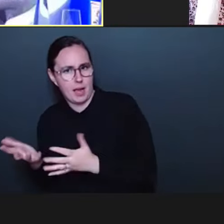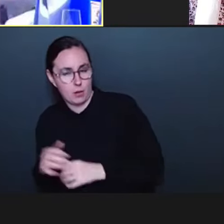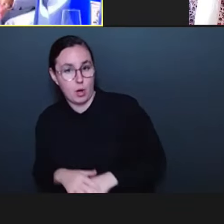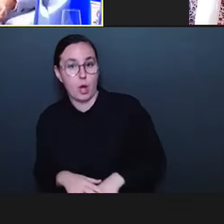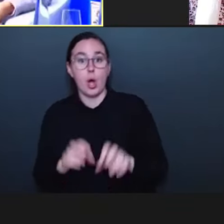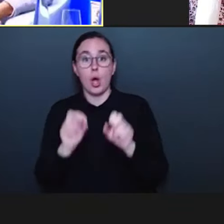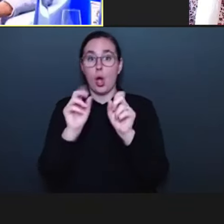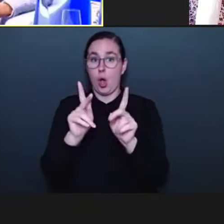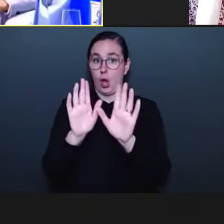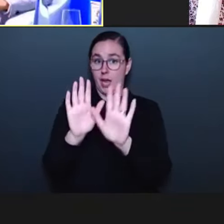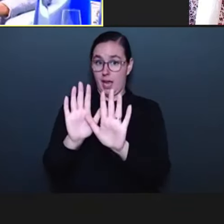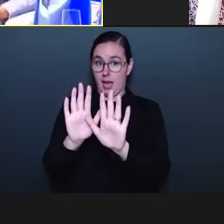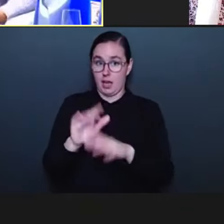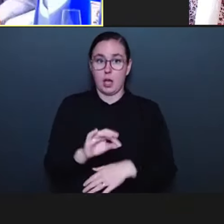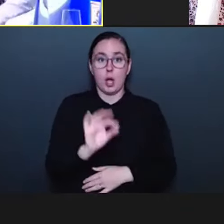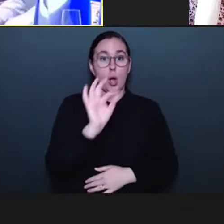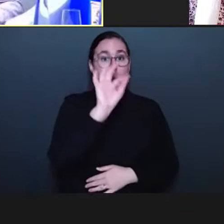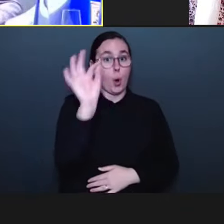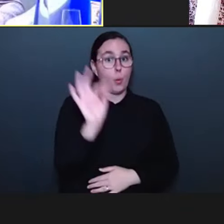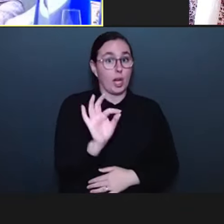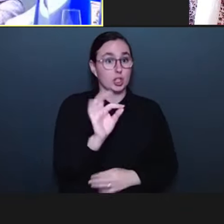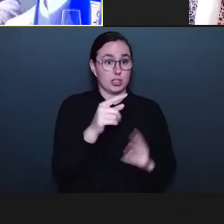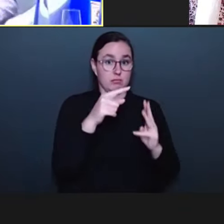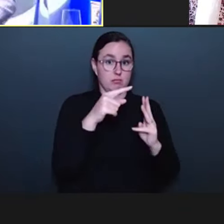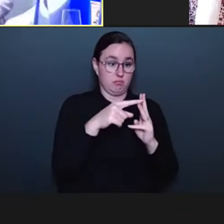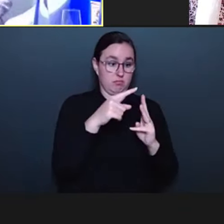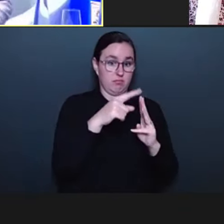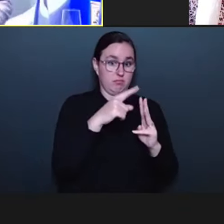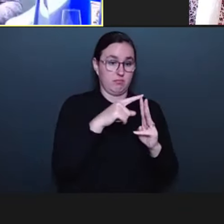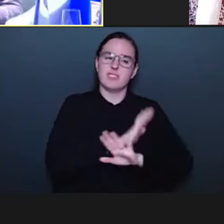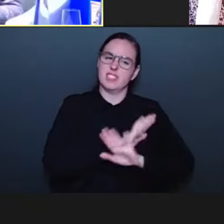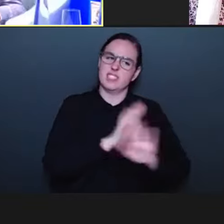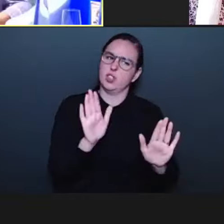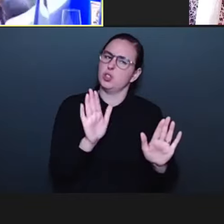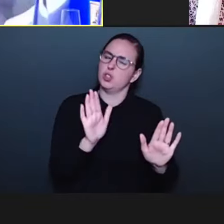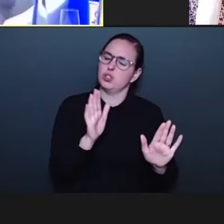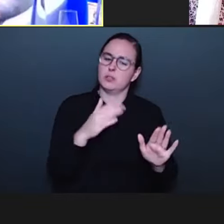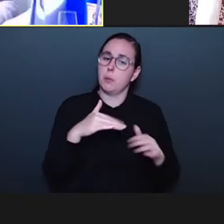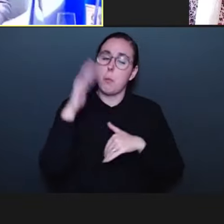one. There is going to be, I think, more dialogue on gender and climate change in the next few days